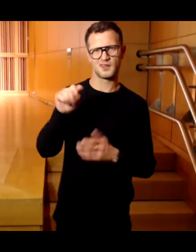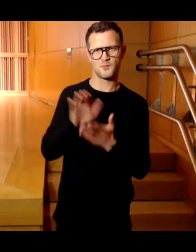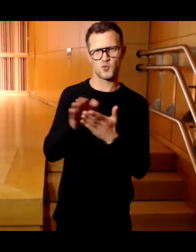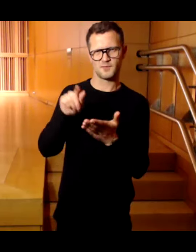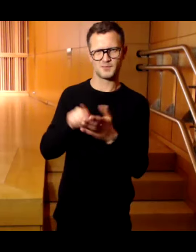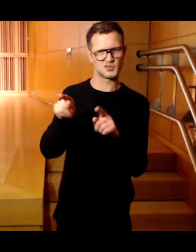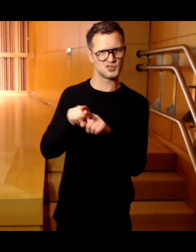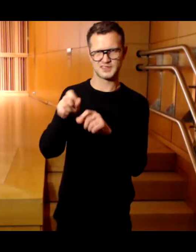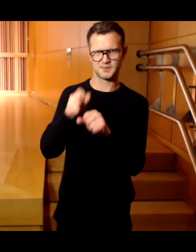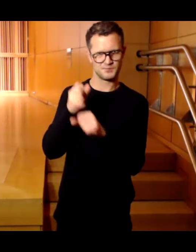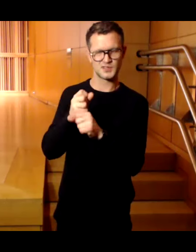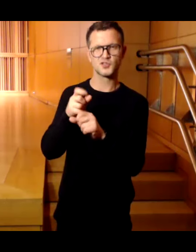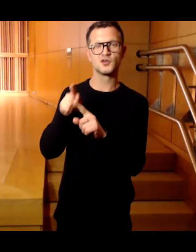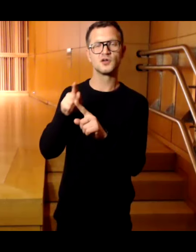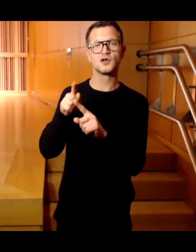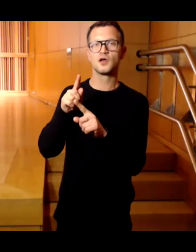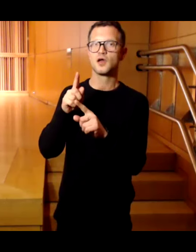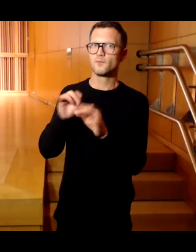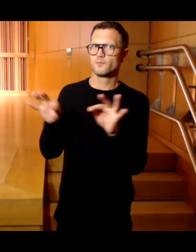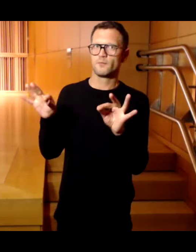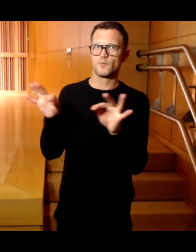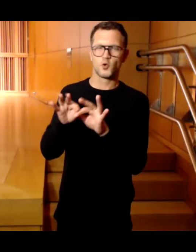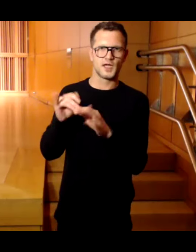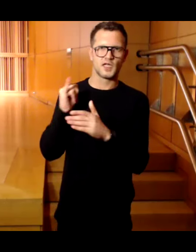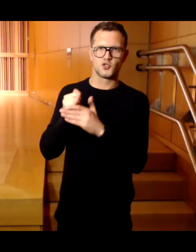makes a very important intervention to Black American studies.